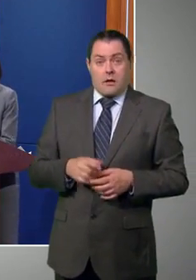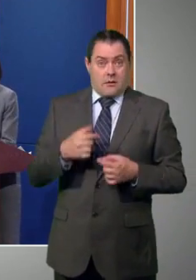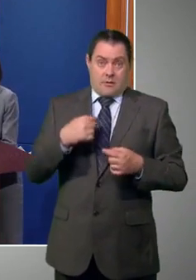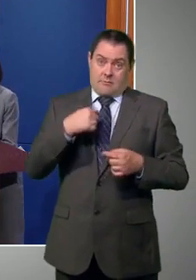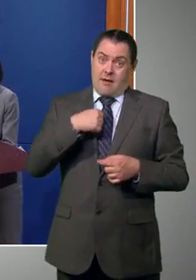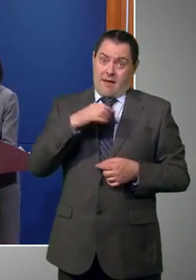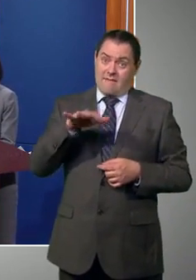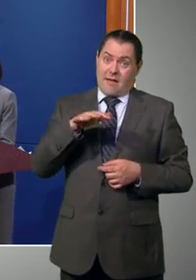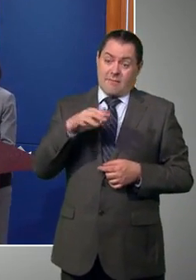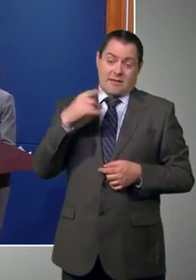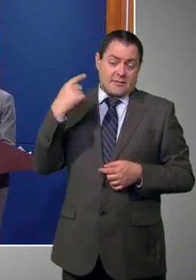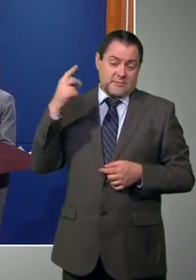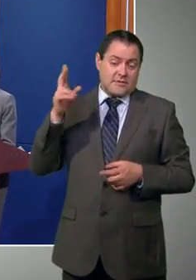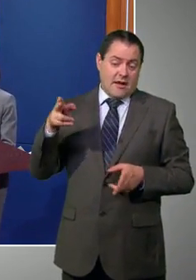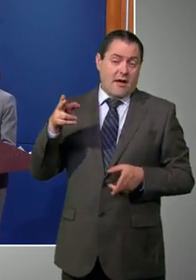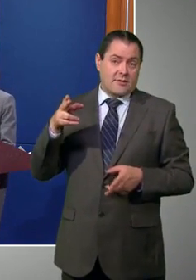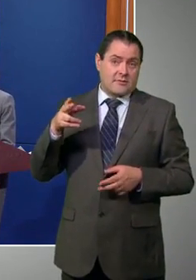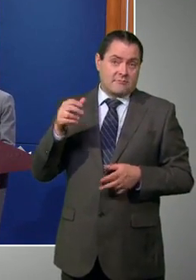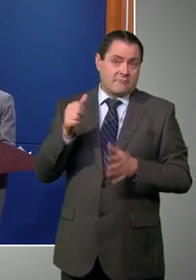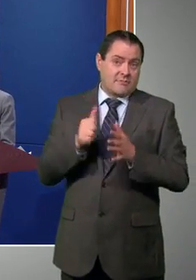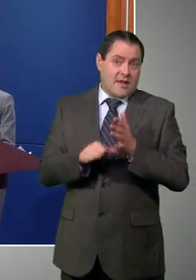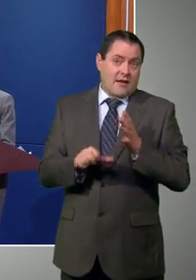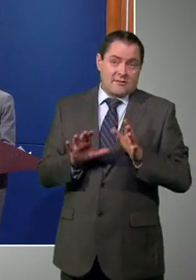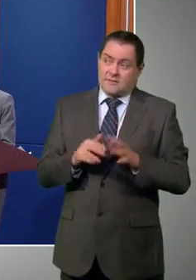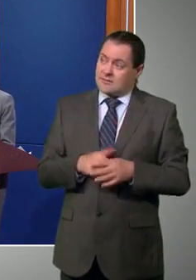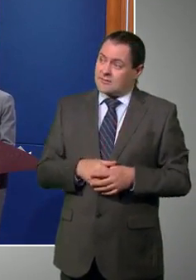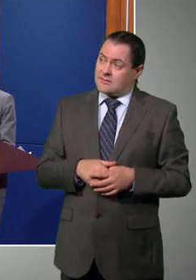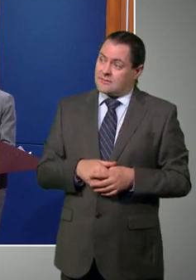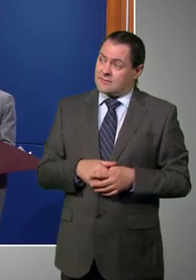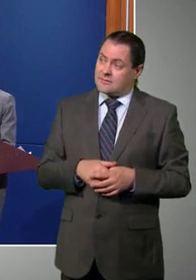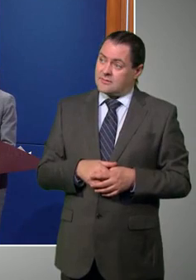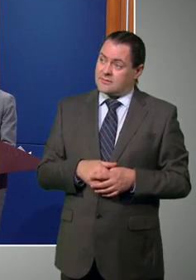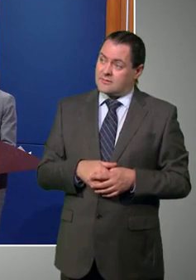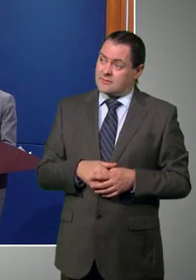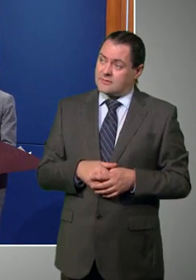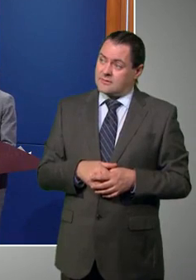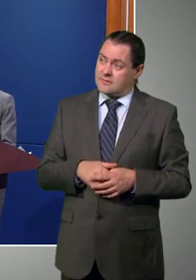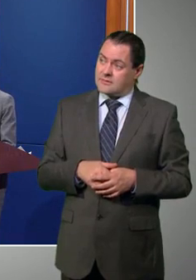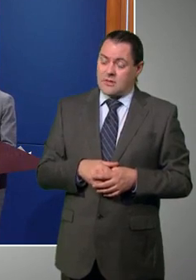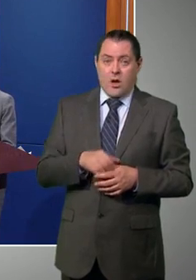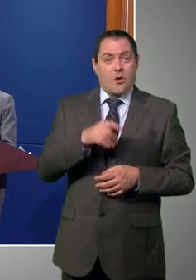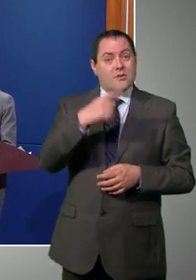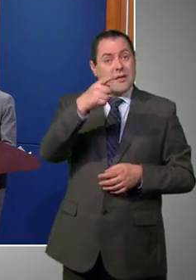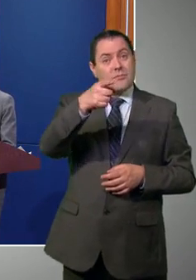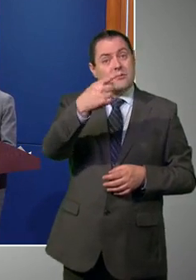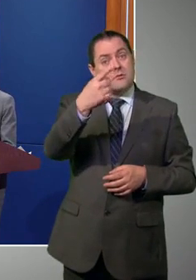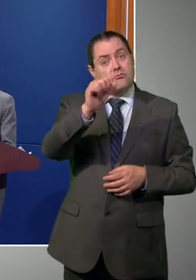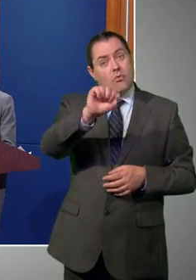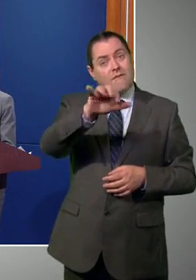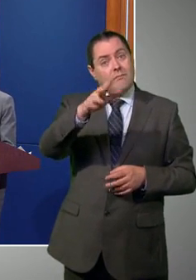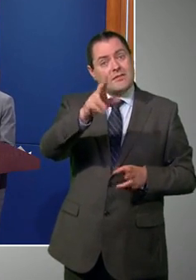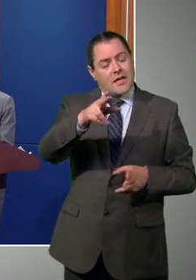has lost somebody at the start of the pandemic. So I think we we do feel for those families